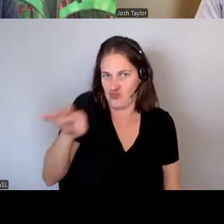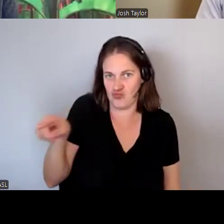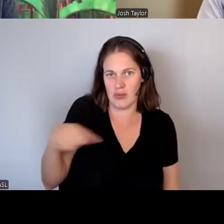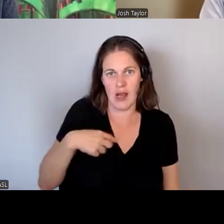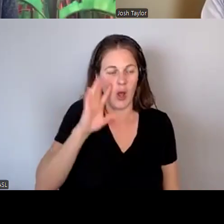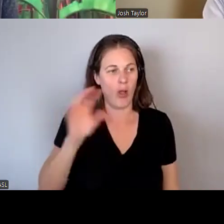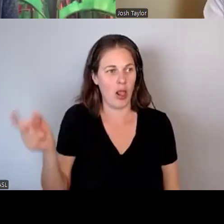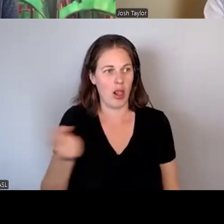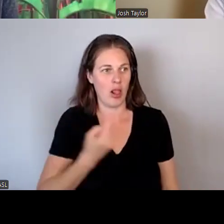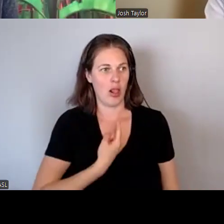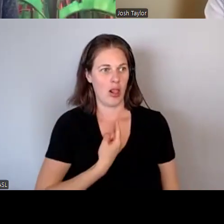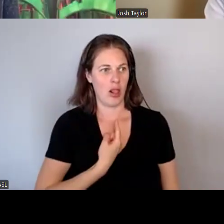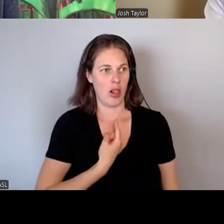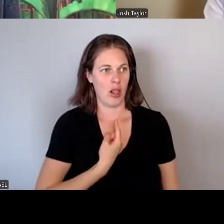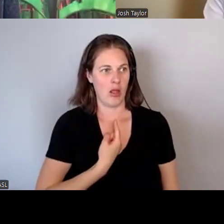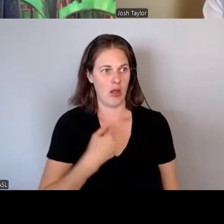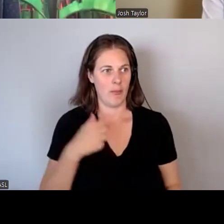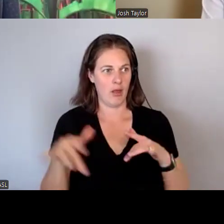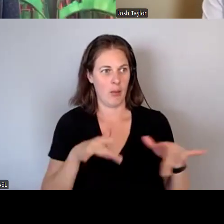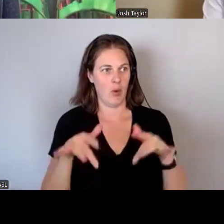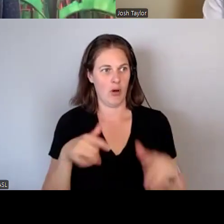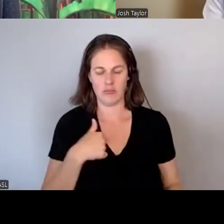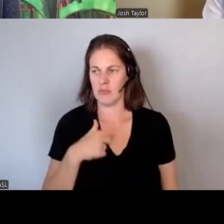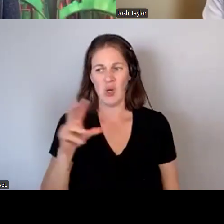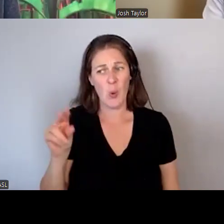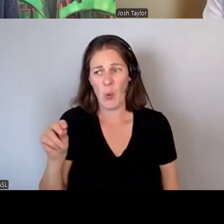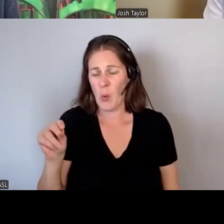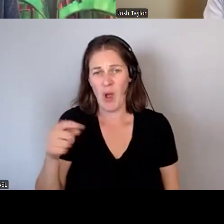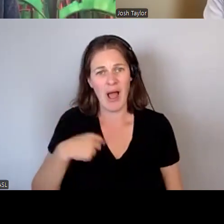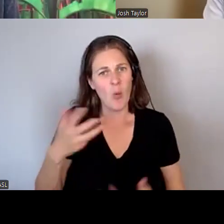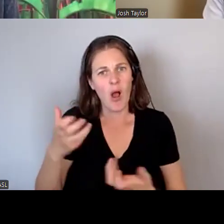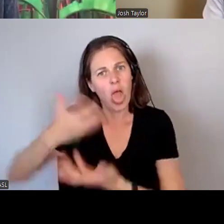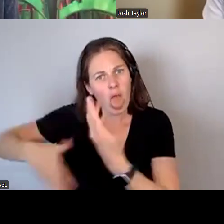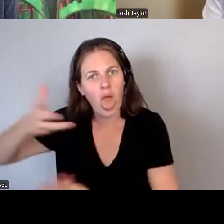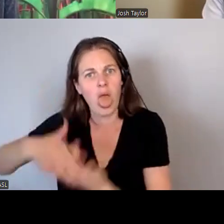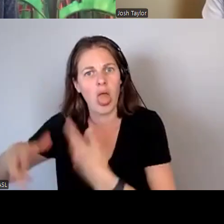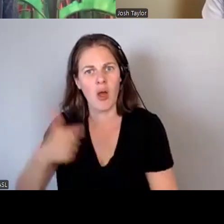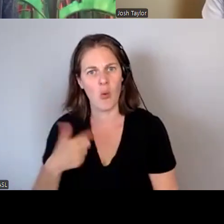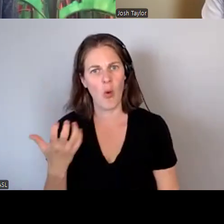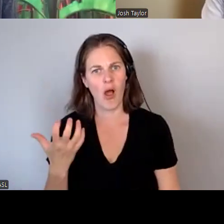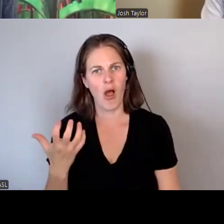by myself with a computer, I'm going to say, "No, no way." So all individuals have those conditions.